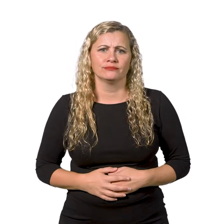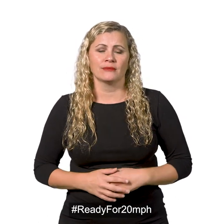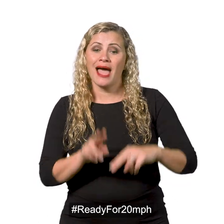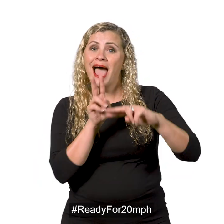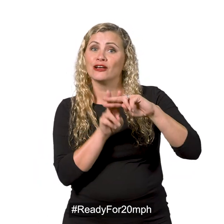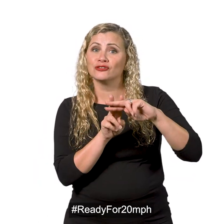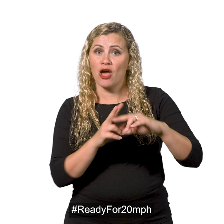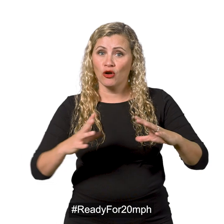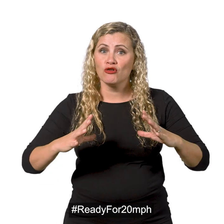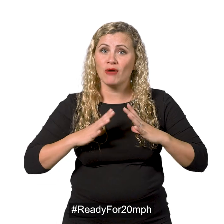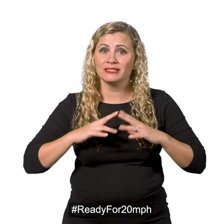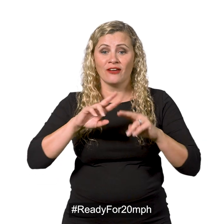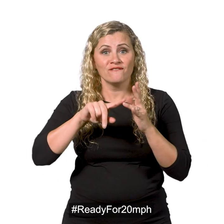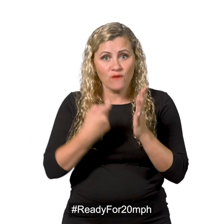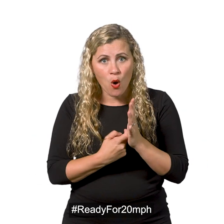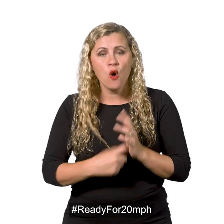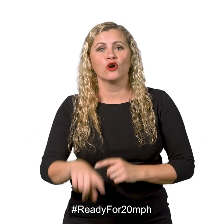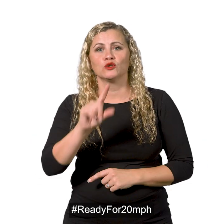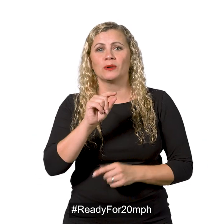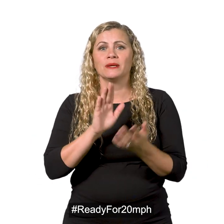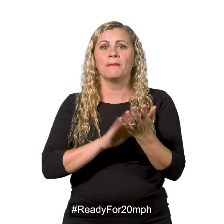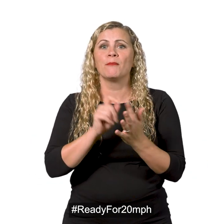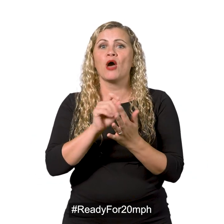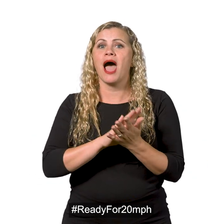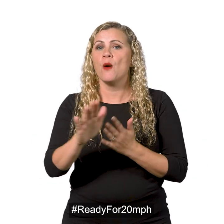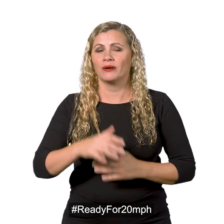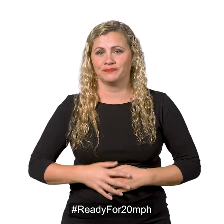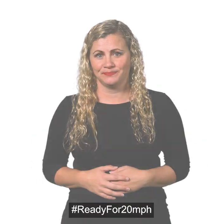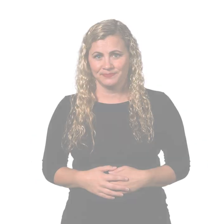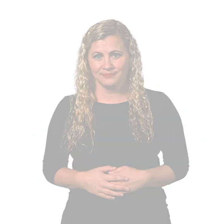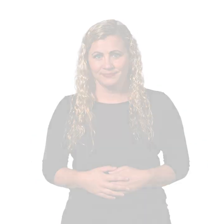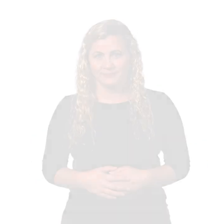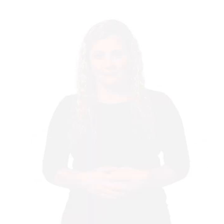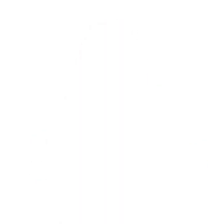#ReadyFor20mph